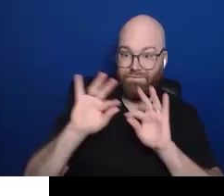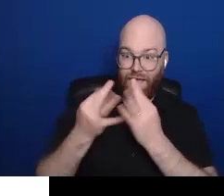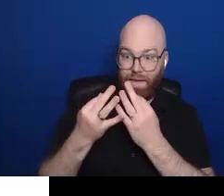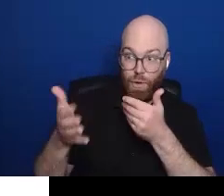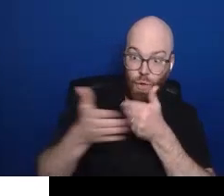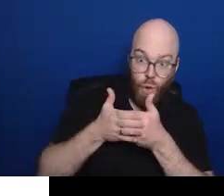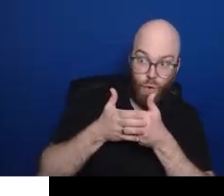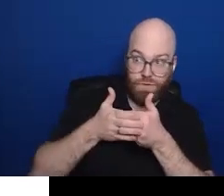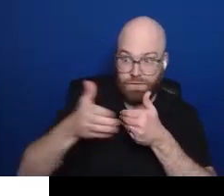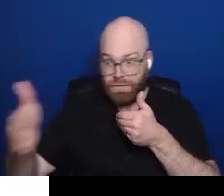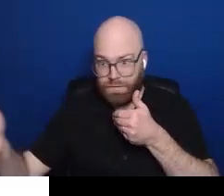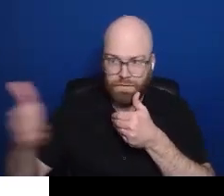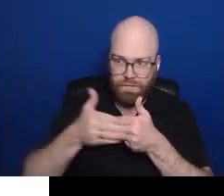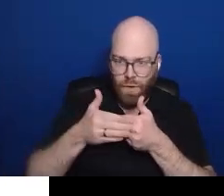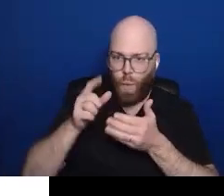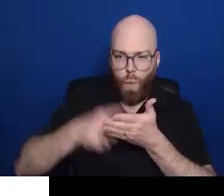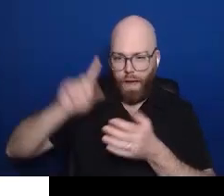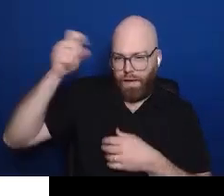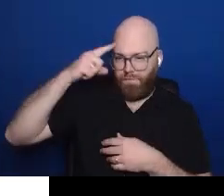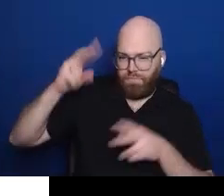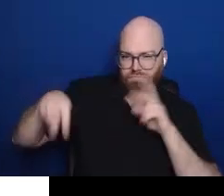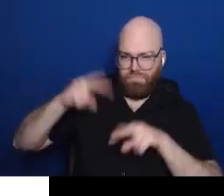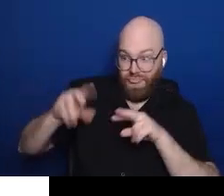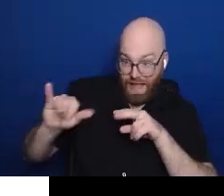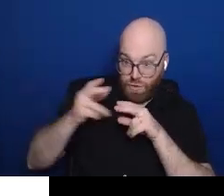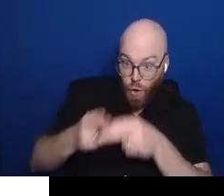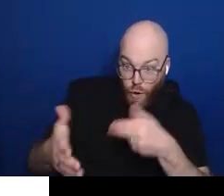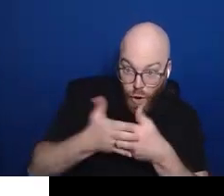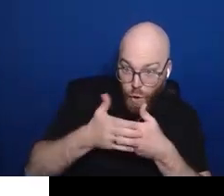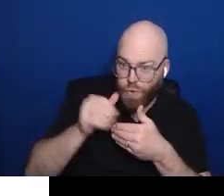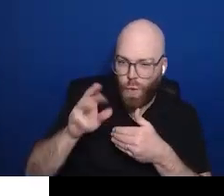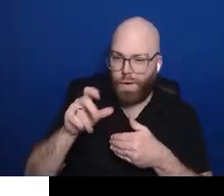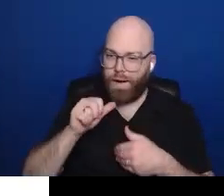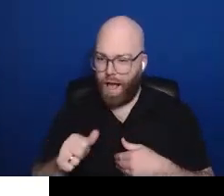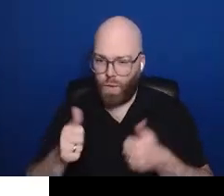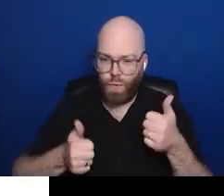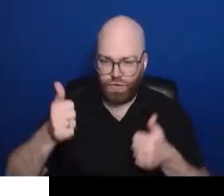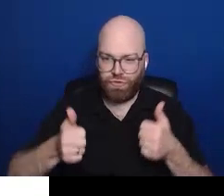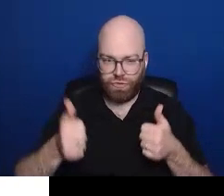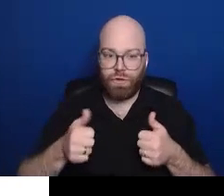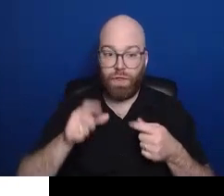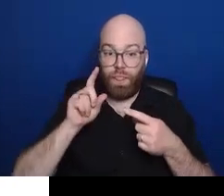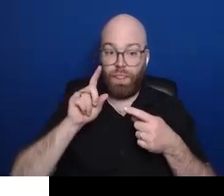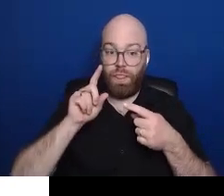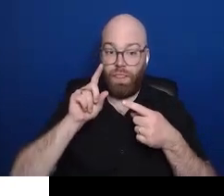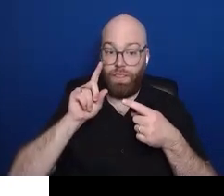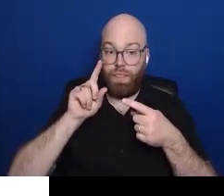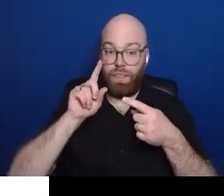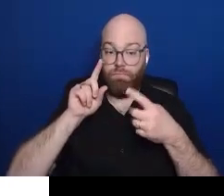So the first preference, for instance, is for legal, for U.S. citizens, who have children